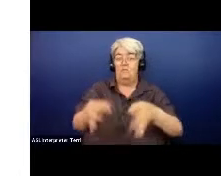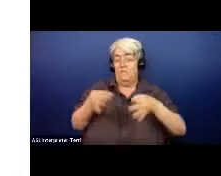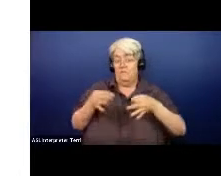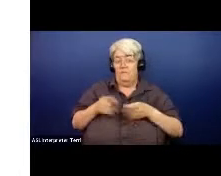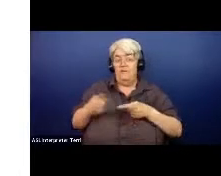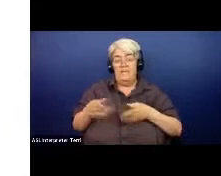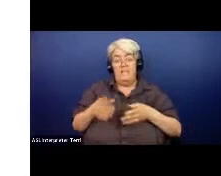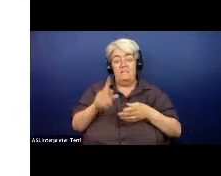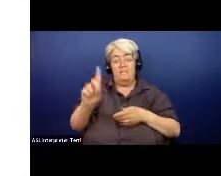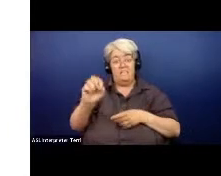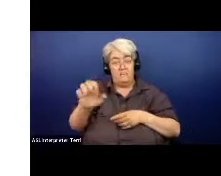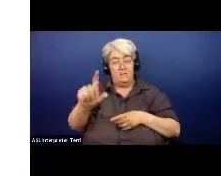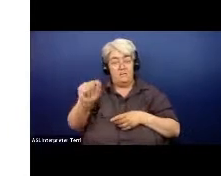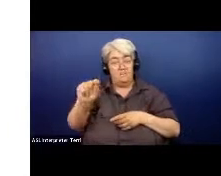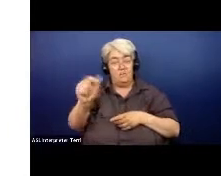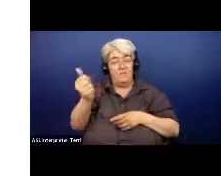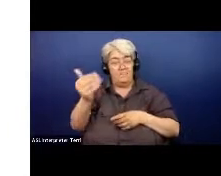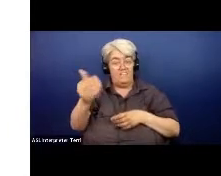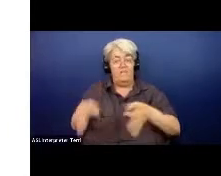it from December of 2015 to September